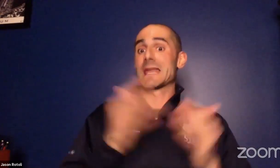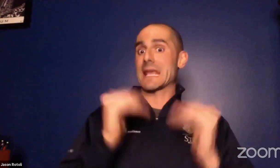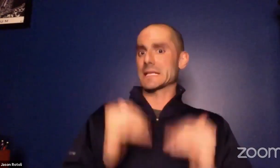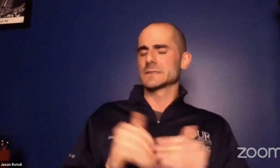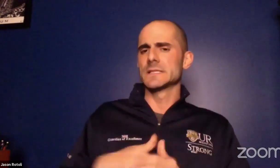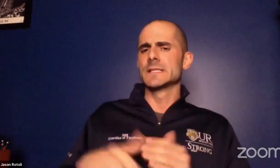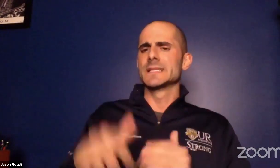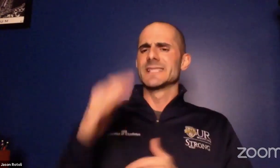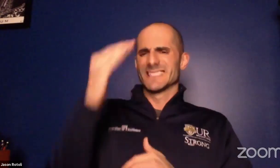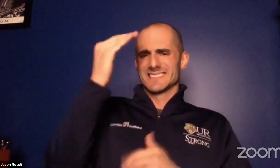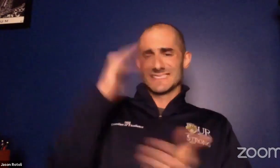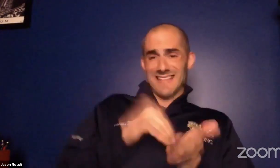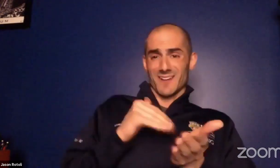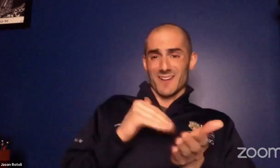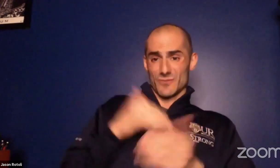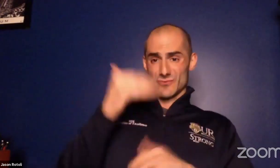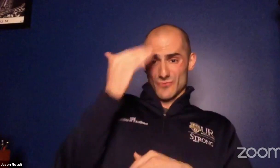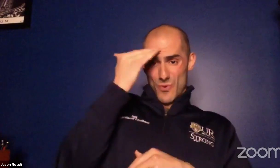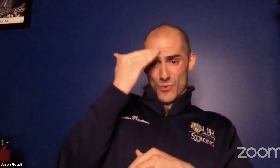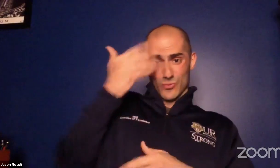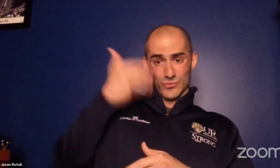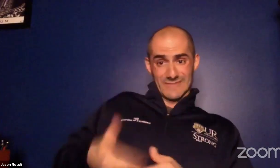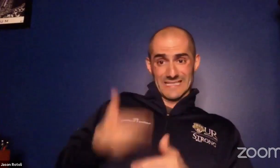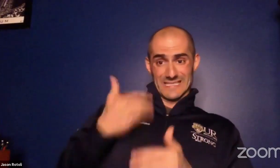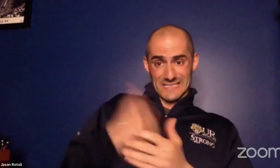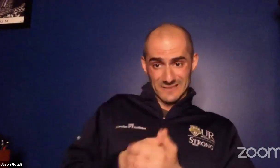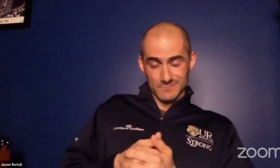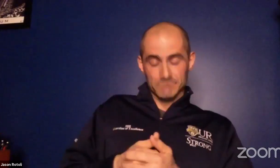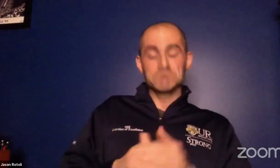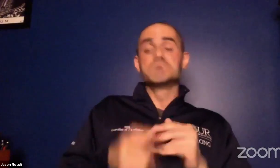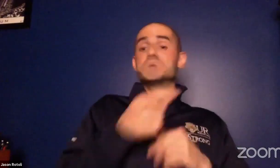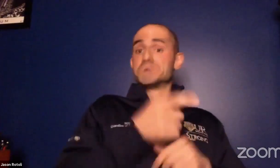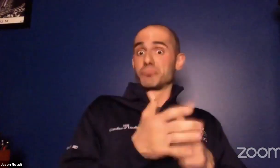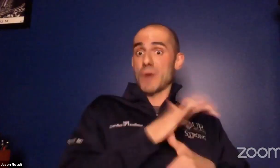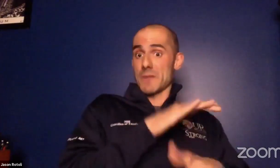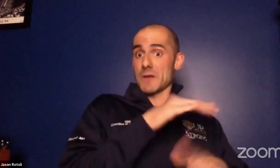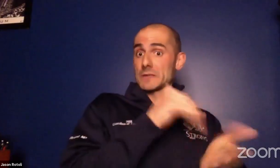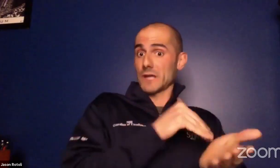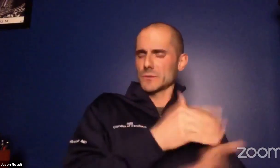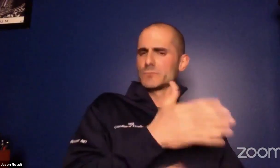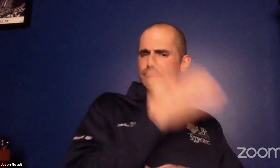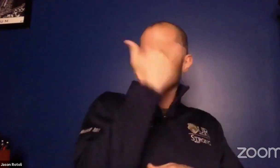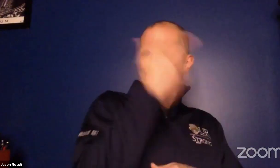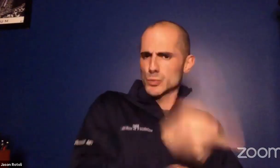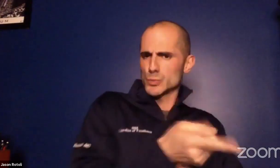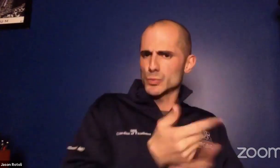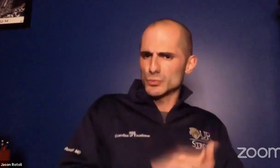that... What I'd like to do now is compare primary care, urgent